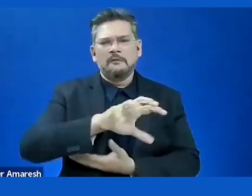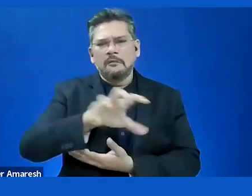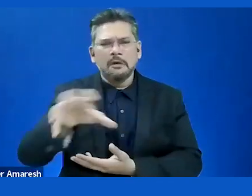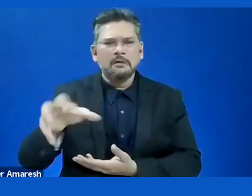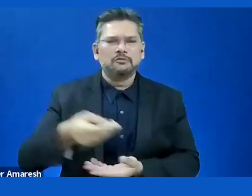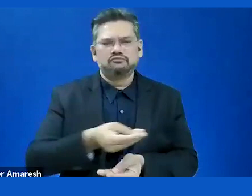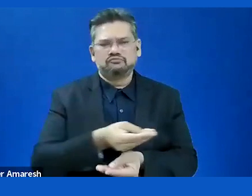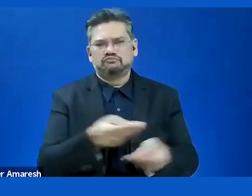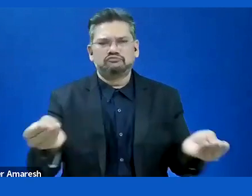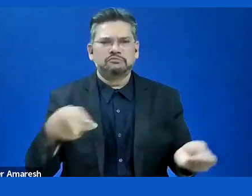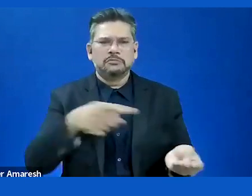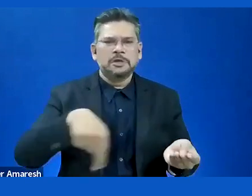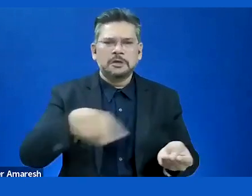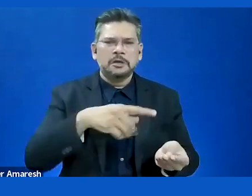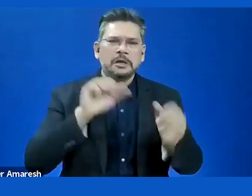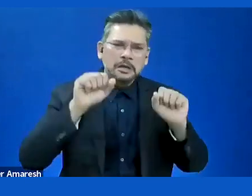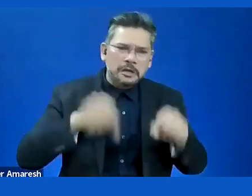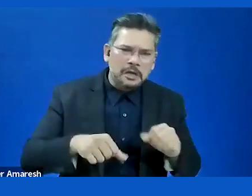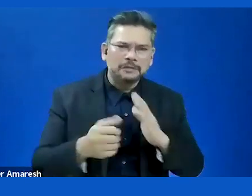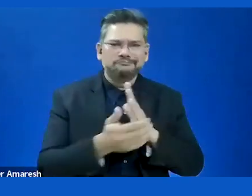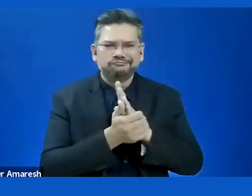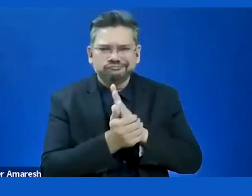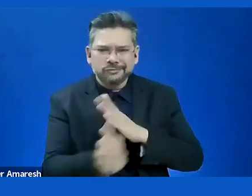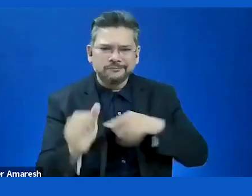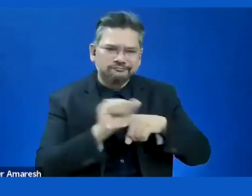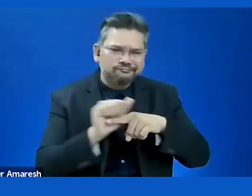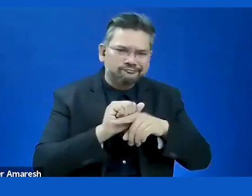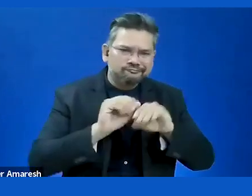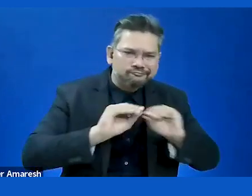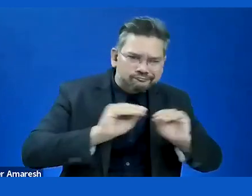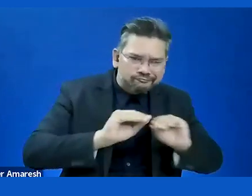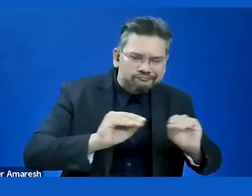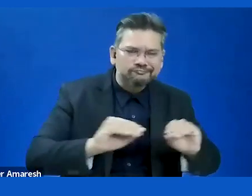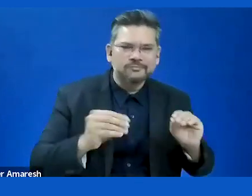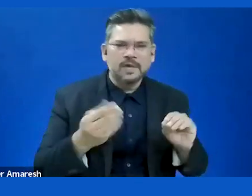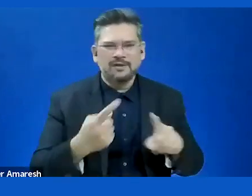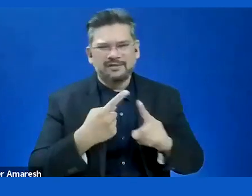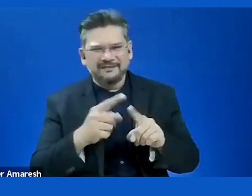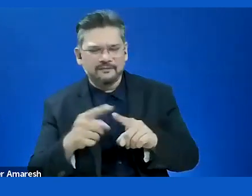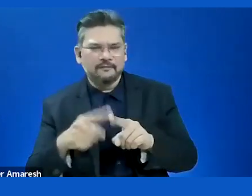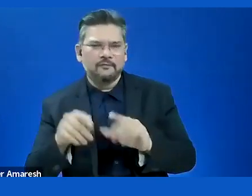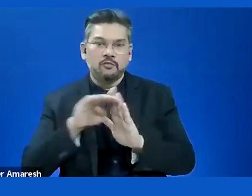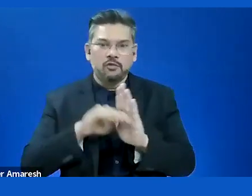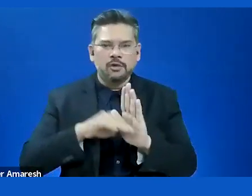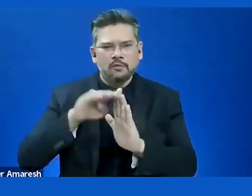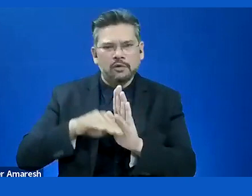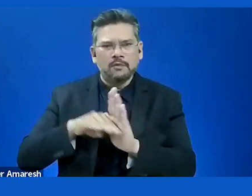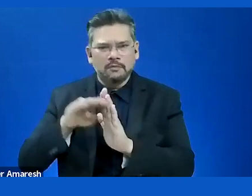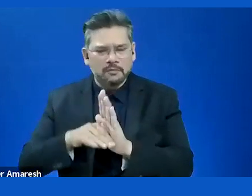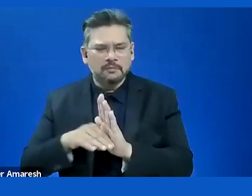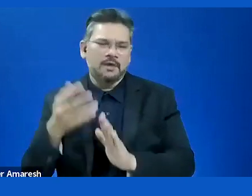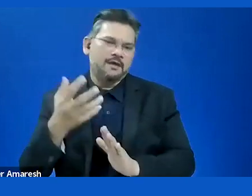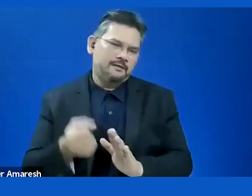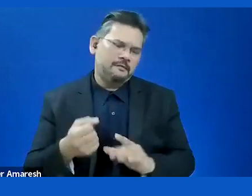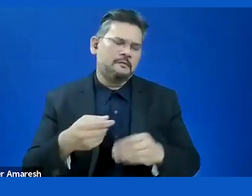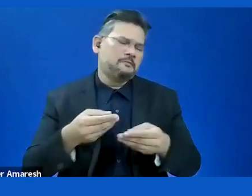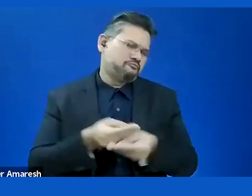mostly through the recovery and resilience facility and European social fund plus schemes.